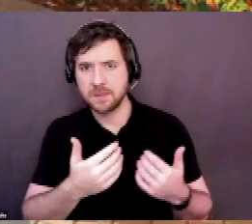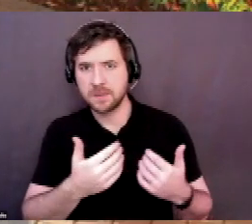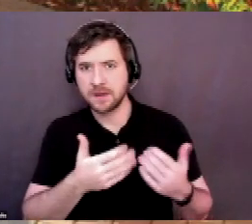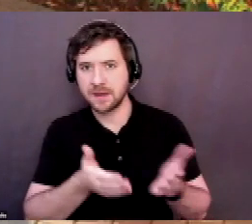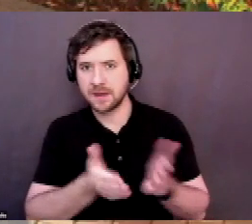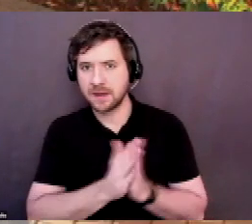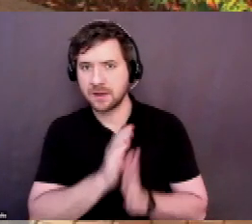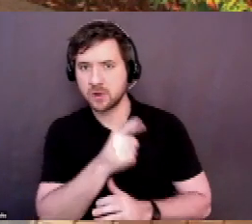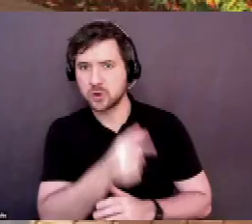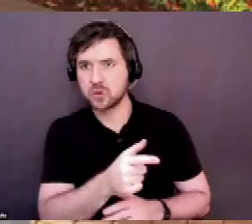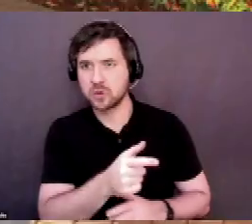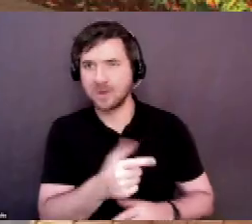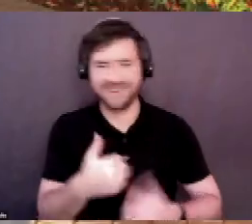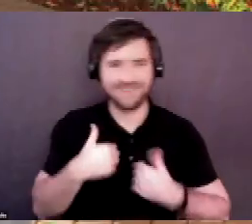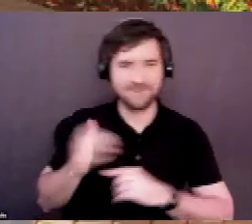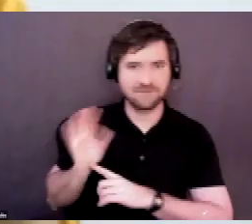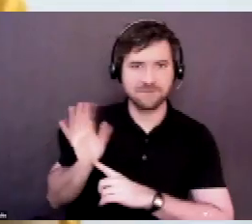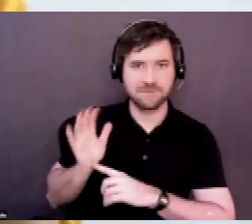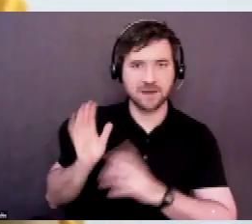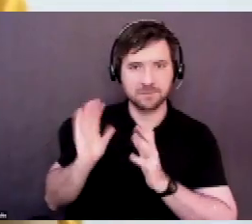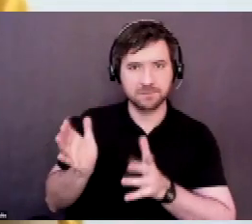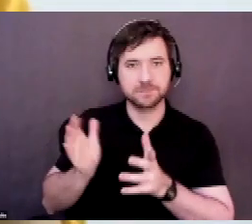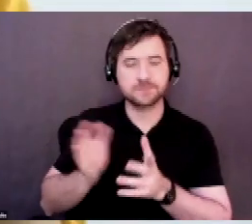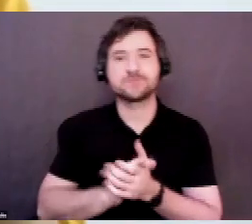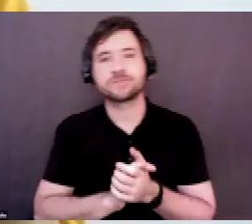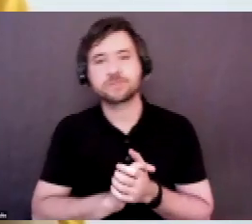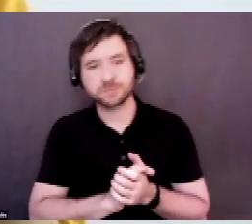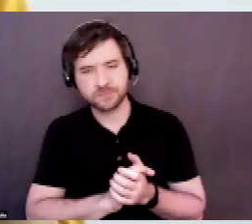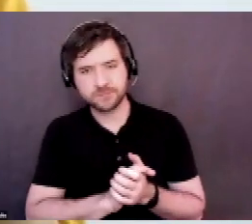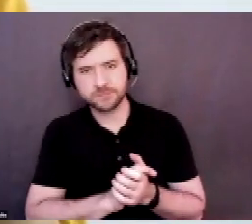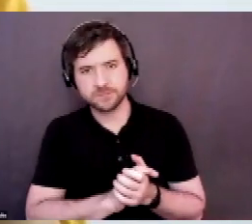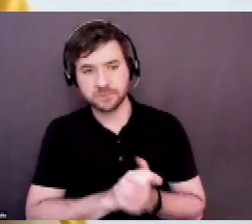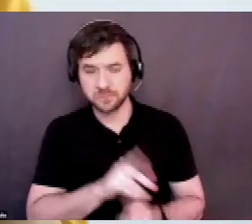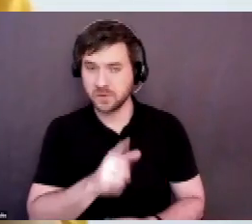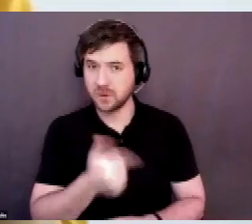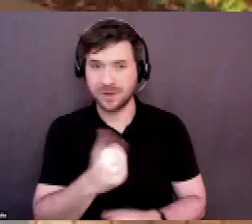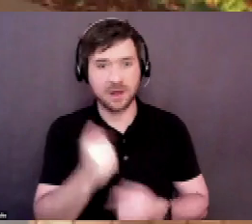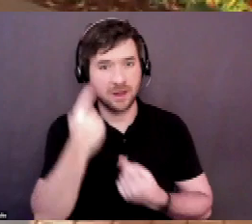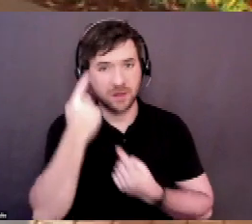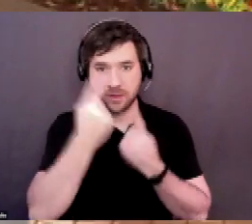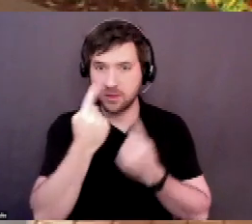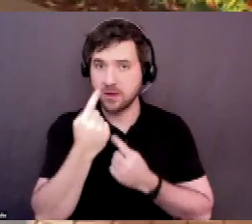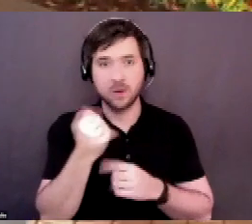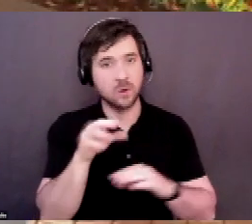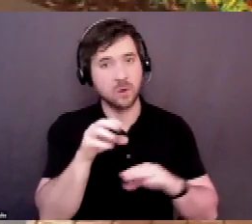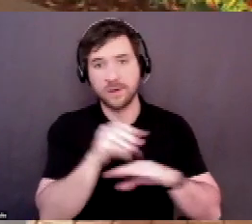We have 5 minutes left. Do you have any thoughts or advice for pregnancy with